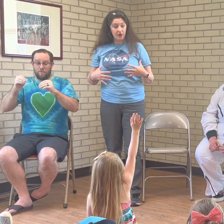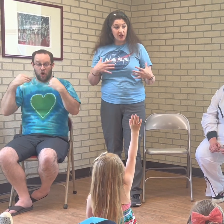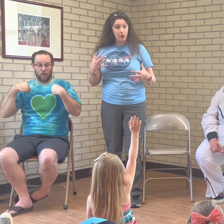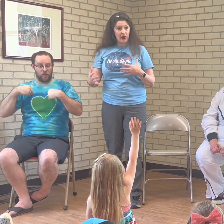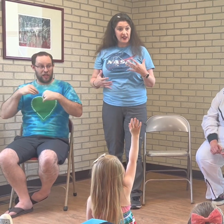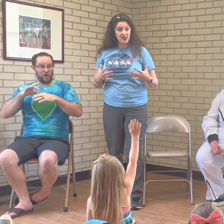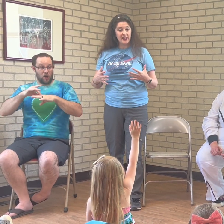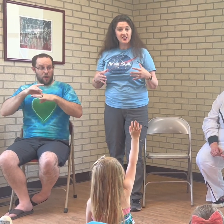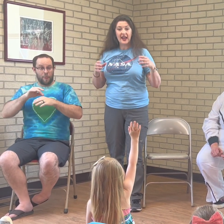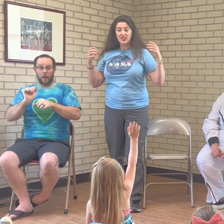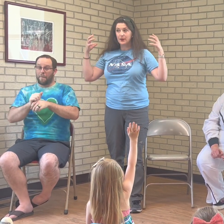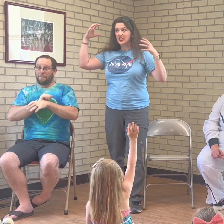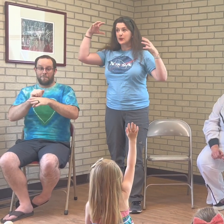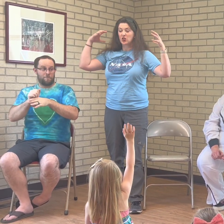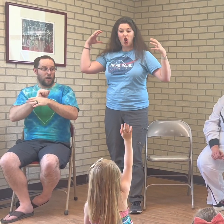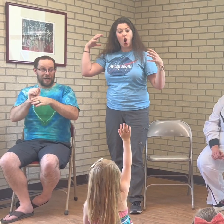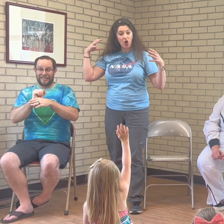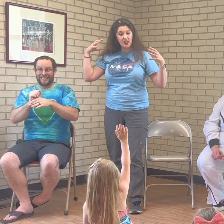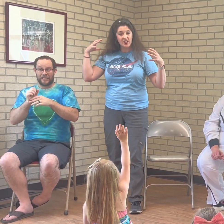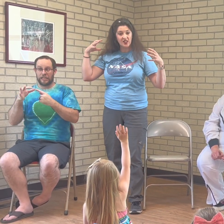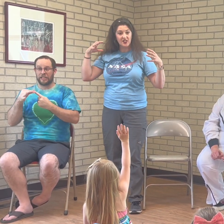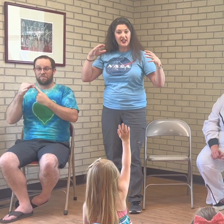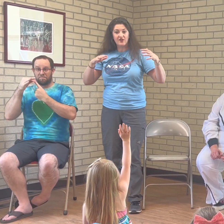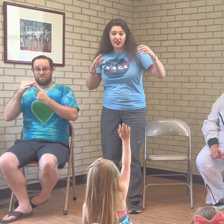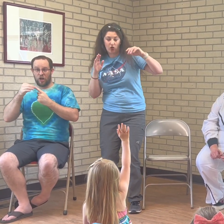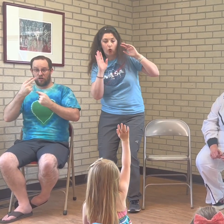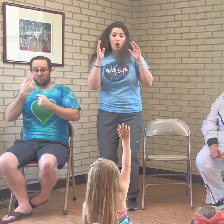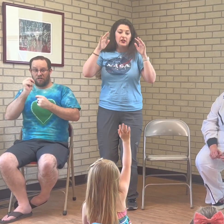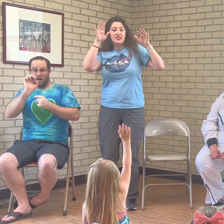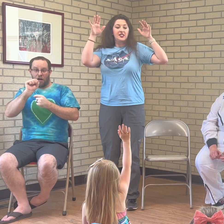they're going to practice things, it has to be in special harnesses, and they have to like